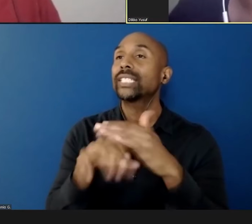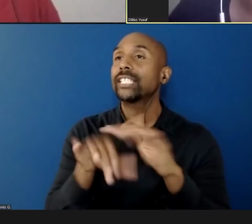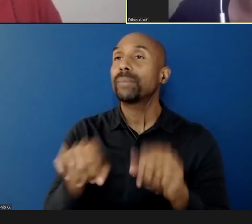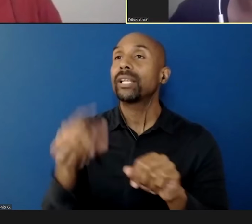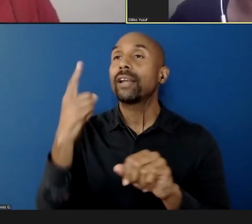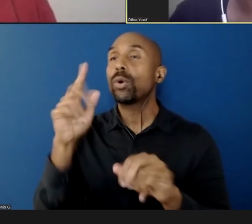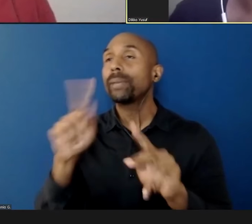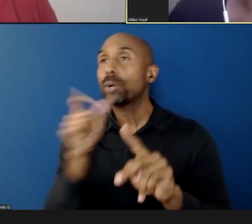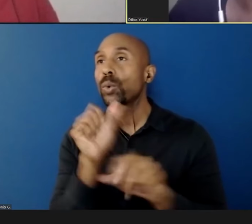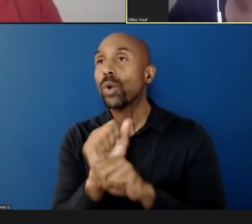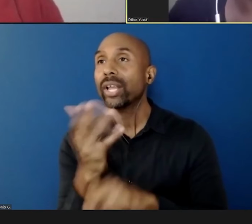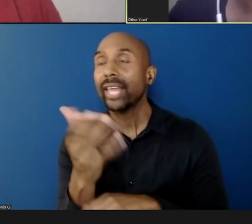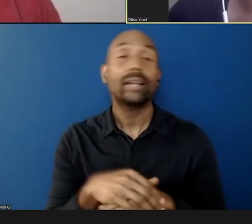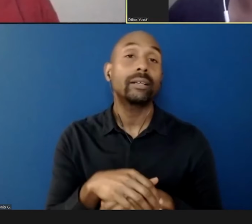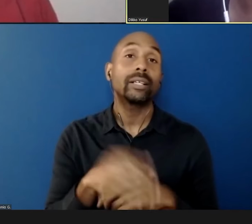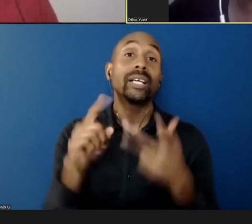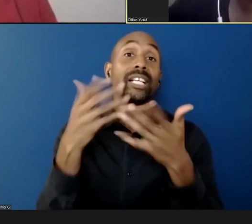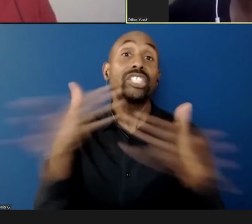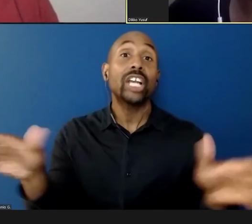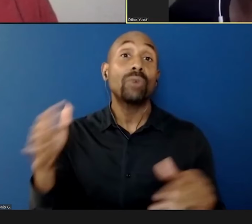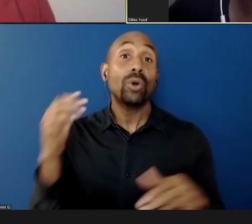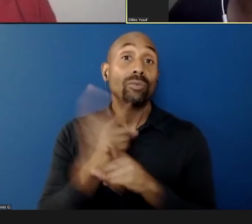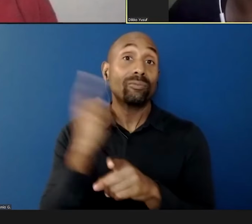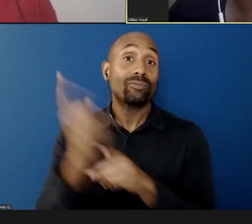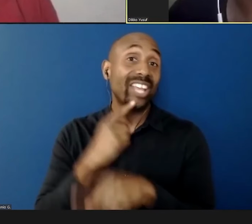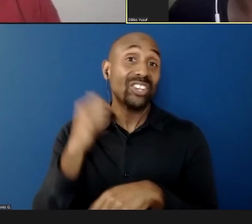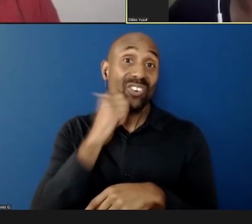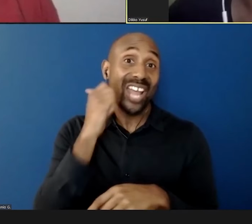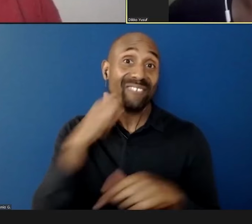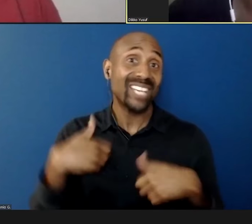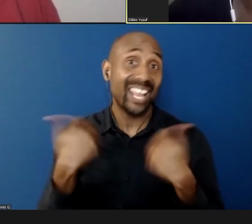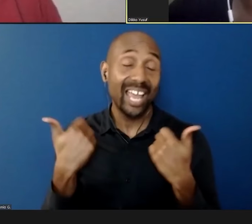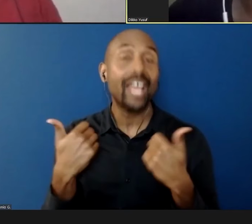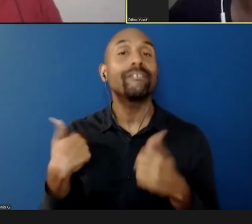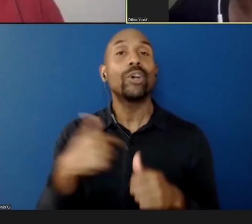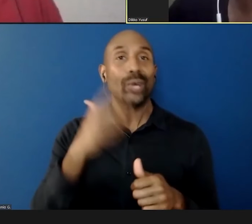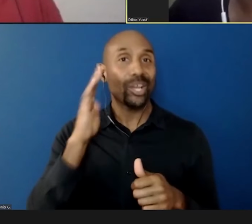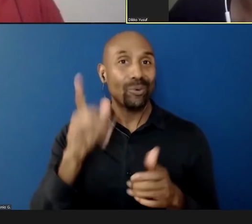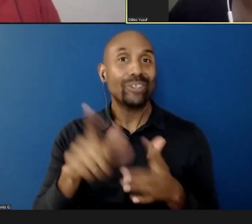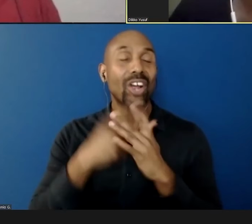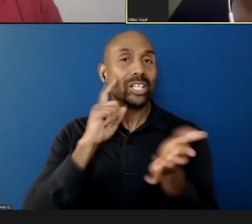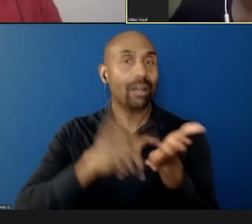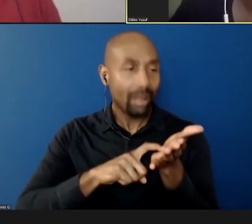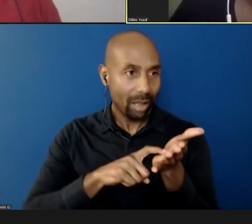daily living we start recognizing those little bits of improvements that we have to make